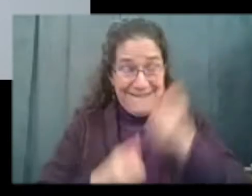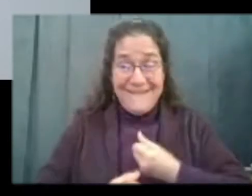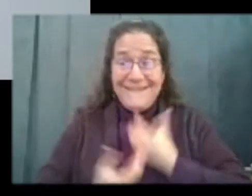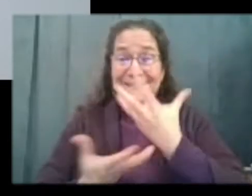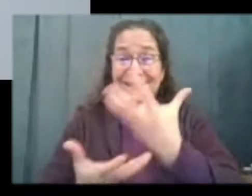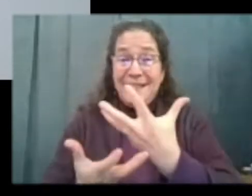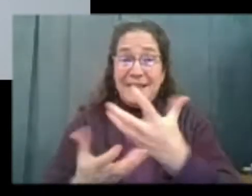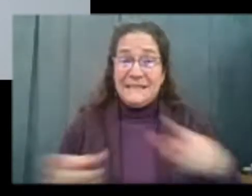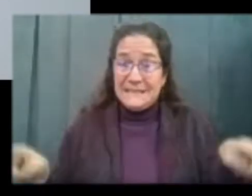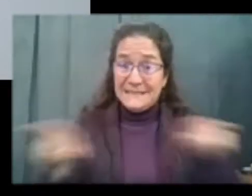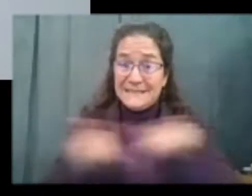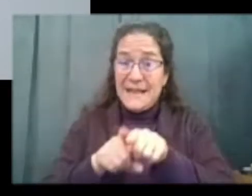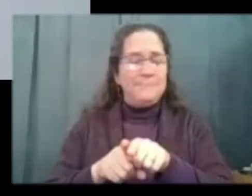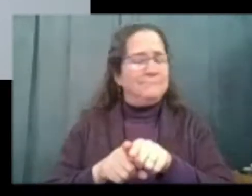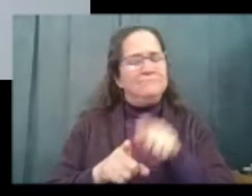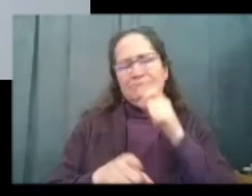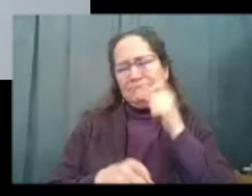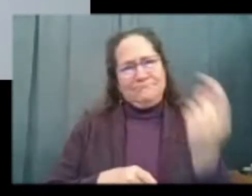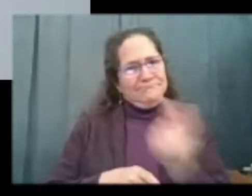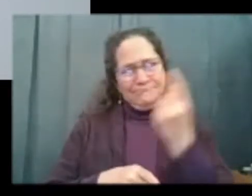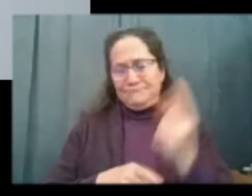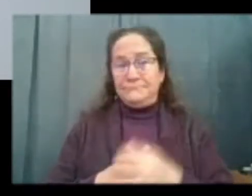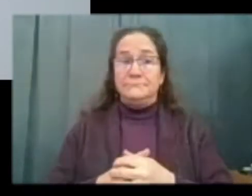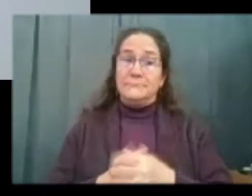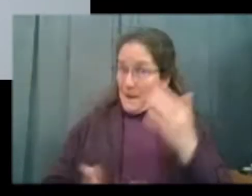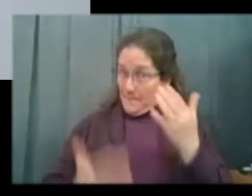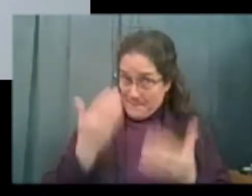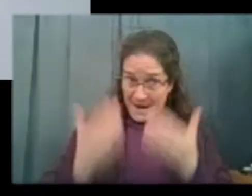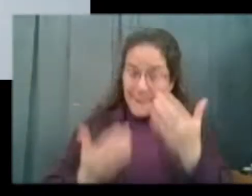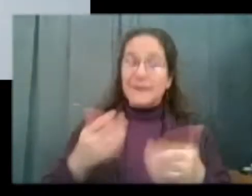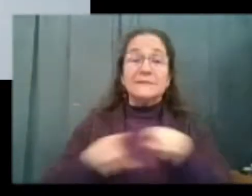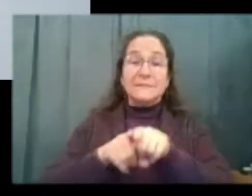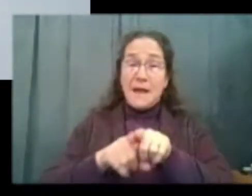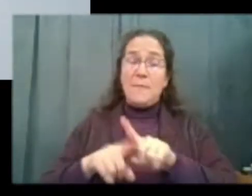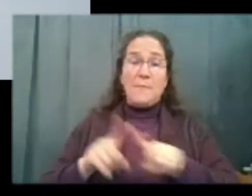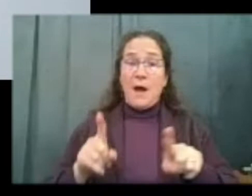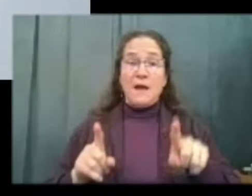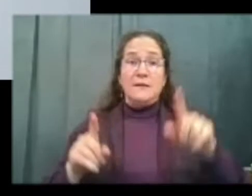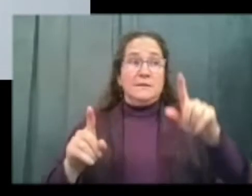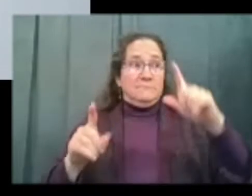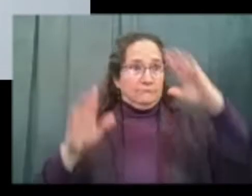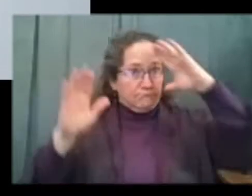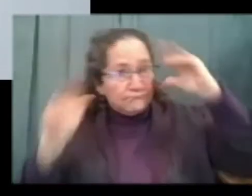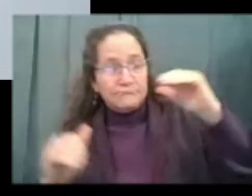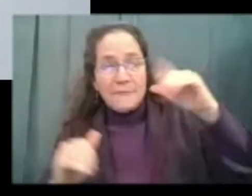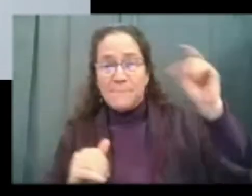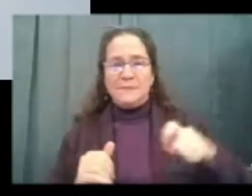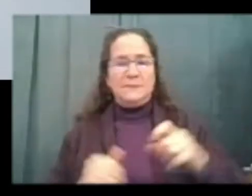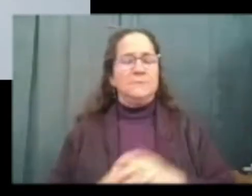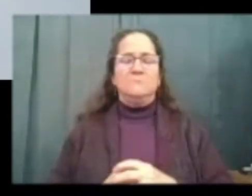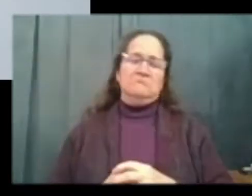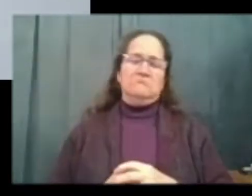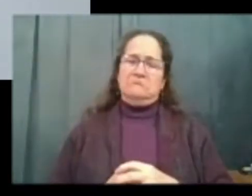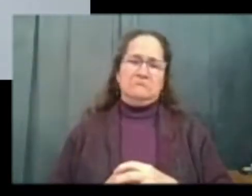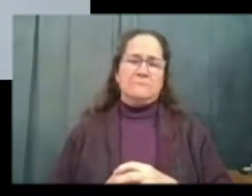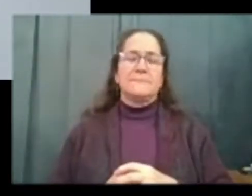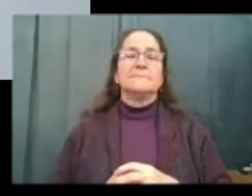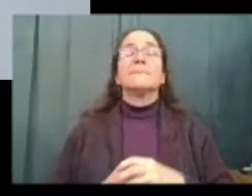It's not always going to be the same. It could be, but you need to be ready for it to be a little bit different in that regard as well. You also need to think about being